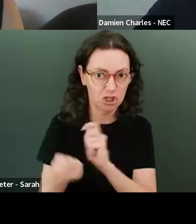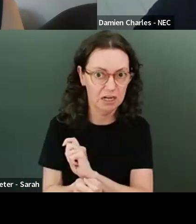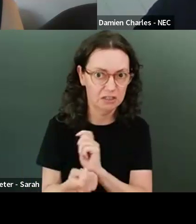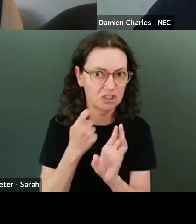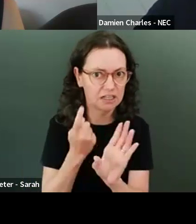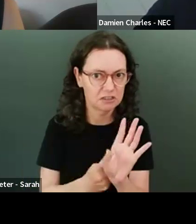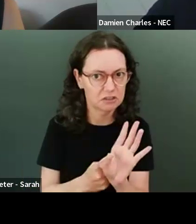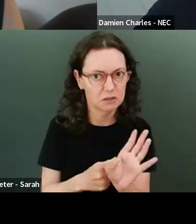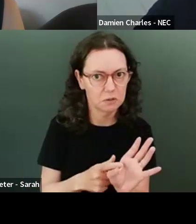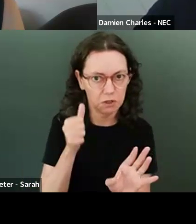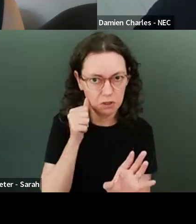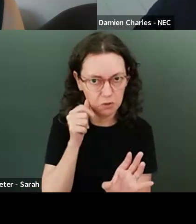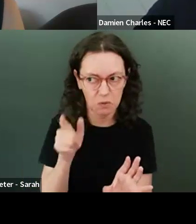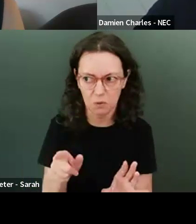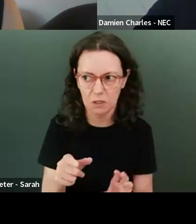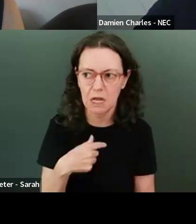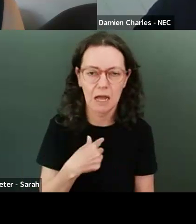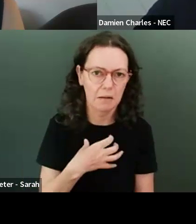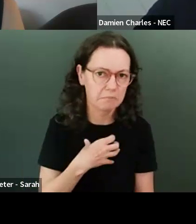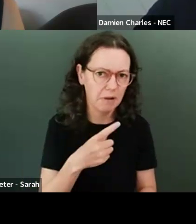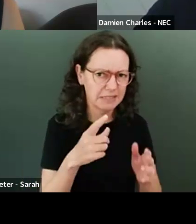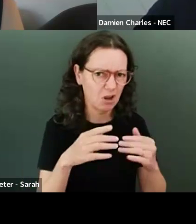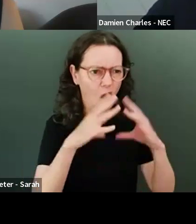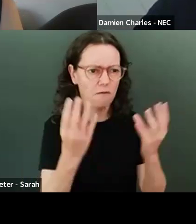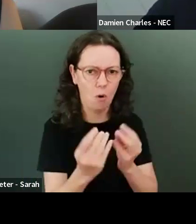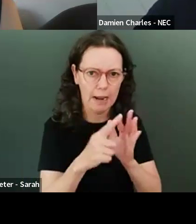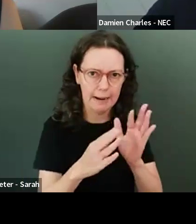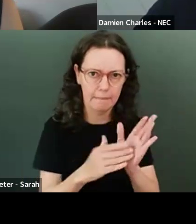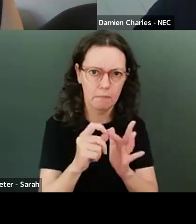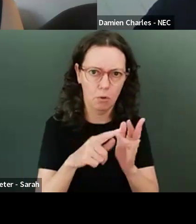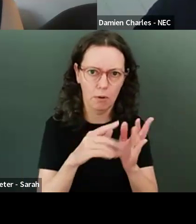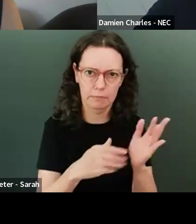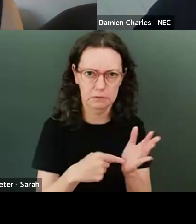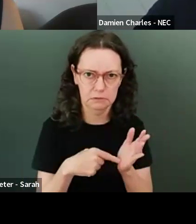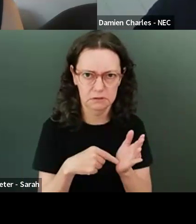and we know that the broader employment